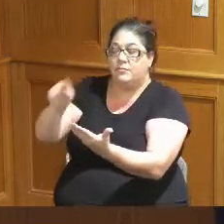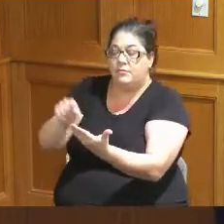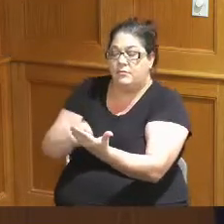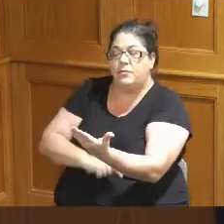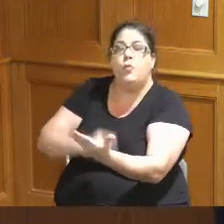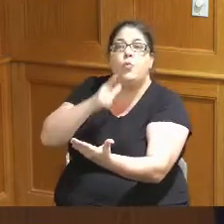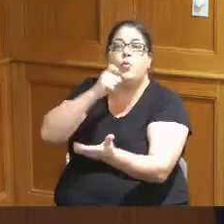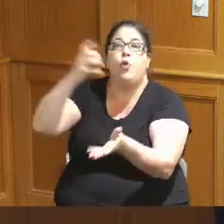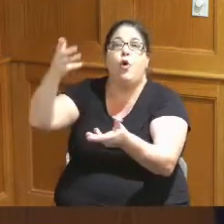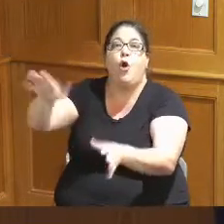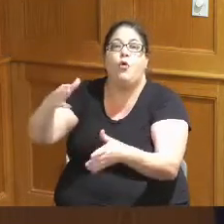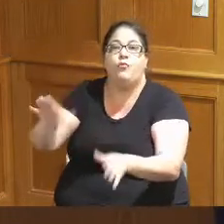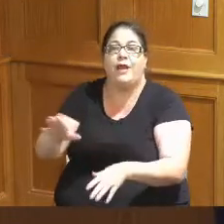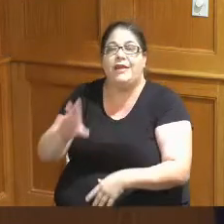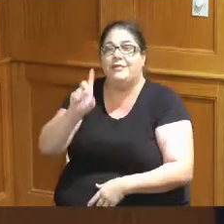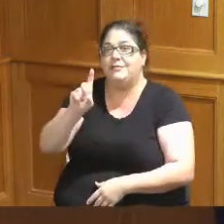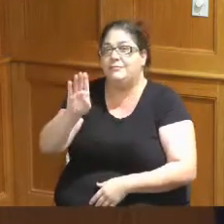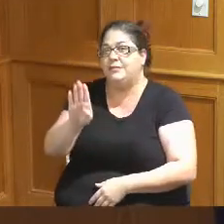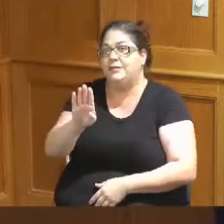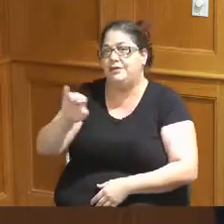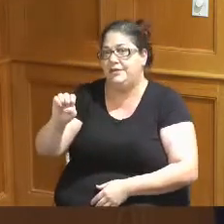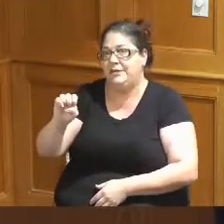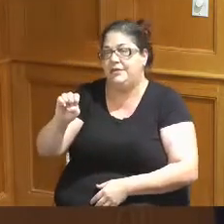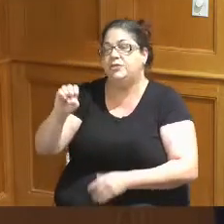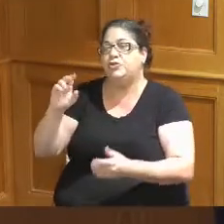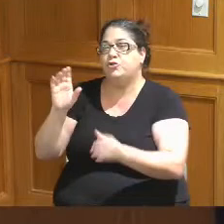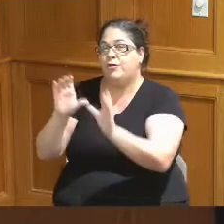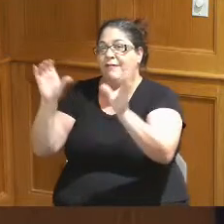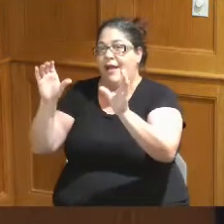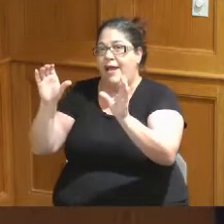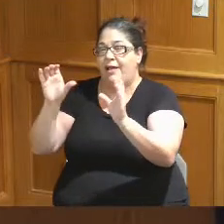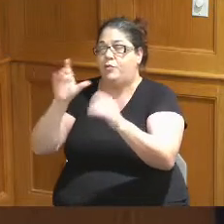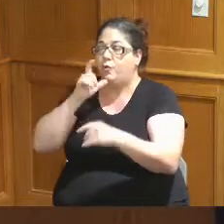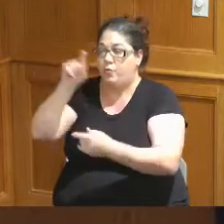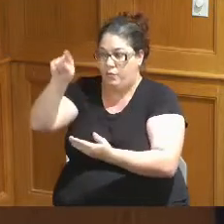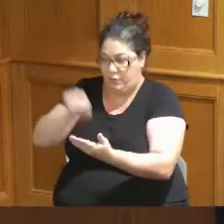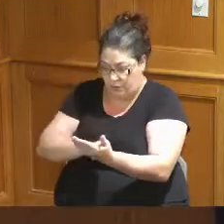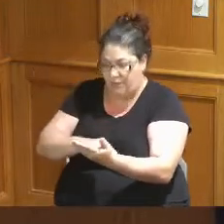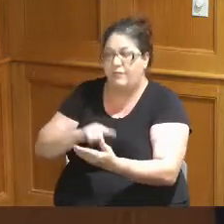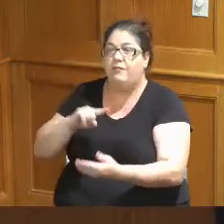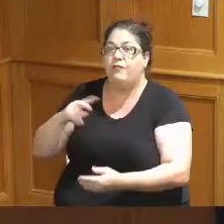as a DBE in Hamilton County they wanted to refer us to three different websites